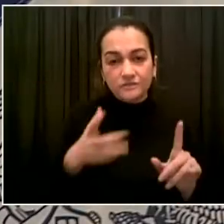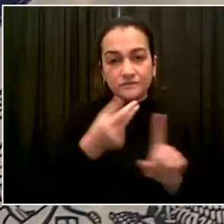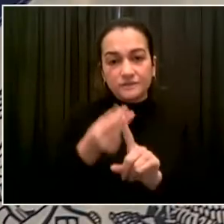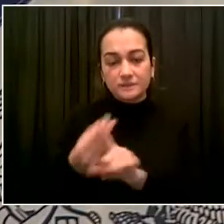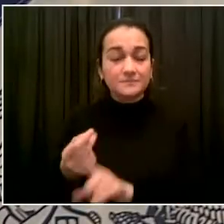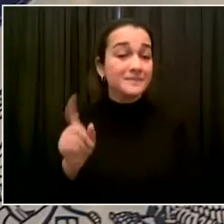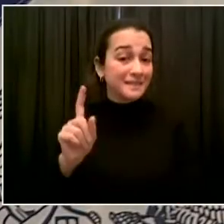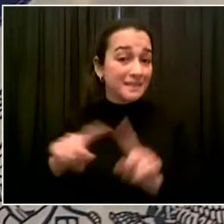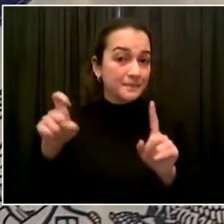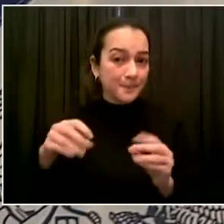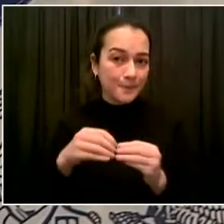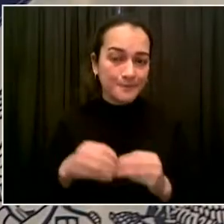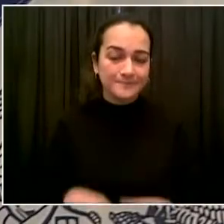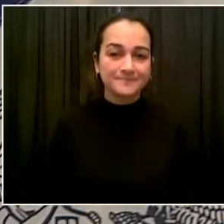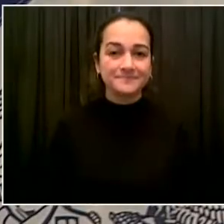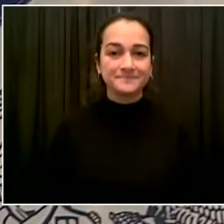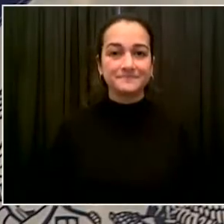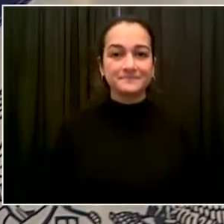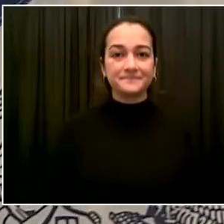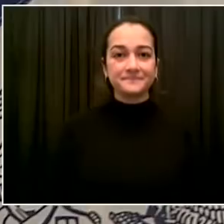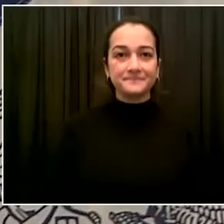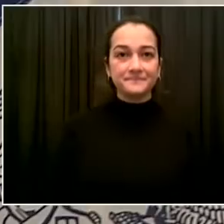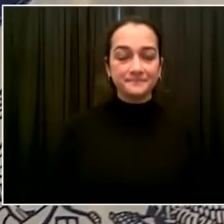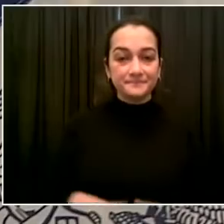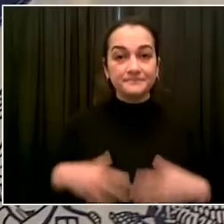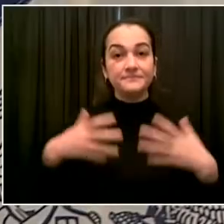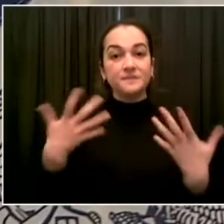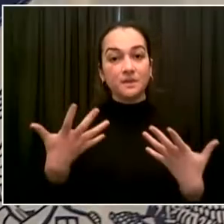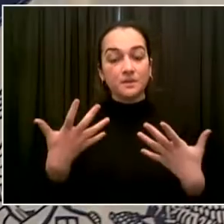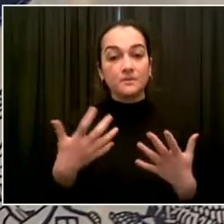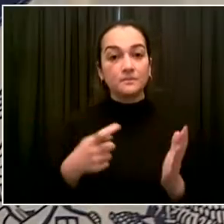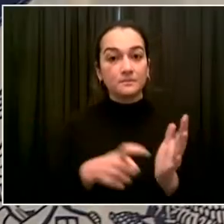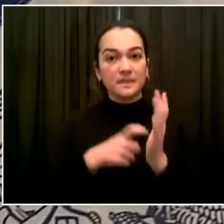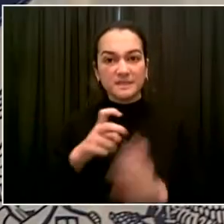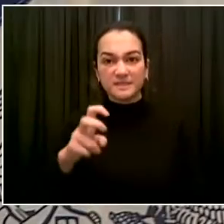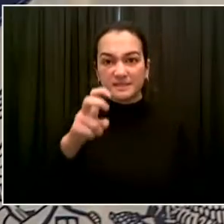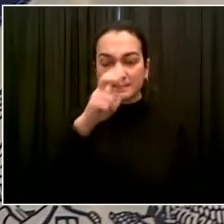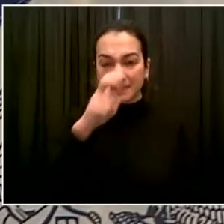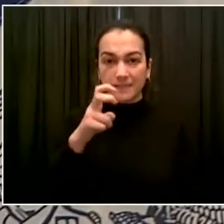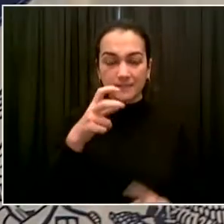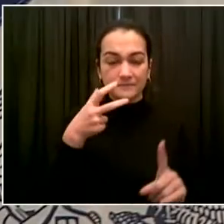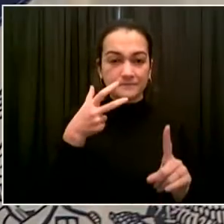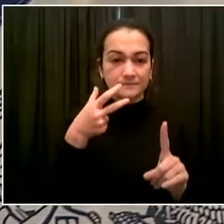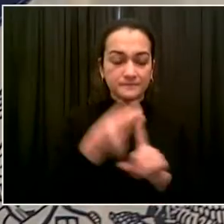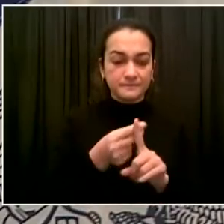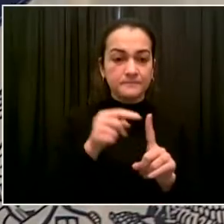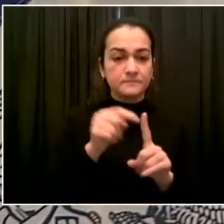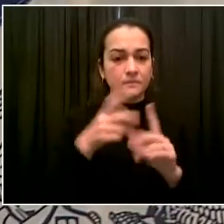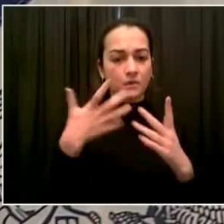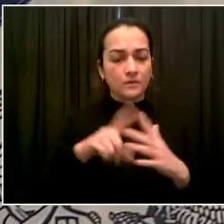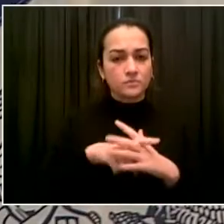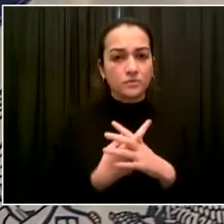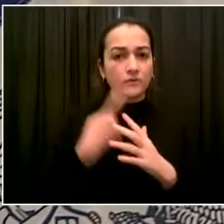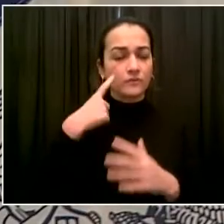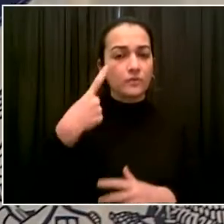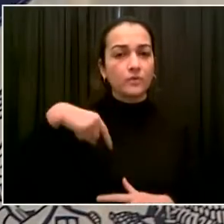UNPRECEDENTED, MORE COMING AND THAT INCLUDES WHAT IS HAPPENING TODAY WITH THE MANDATE